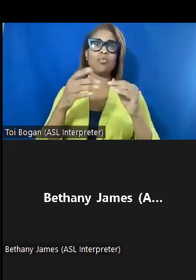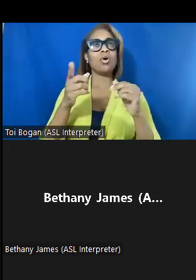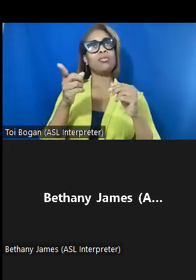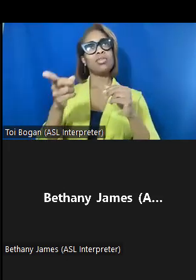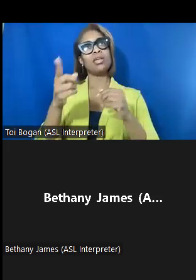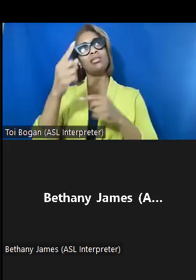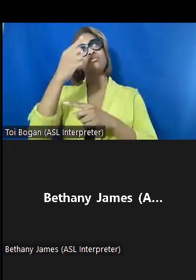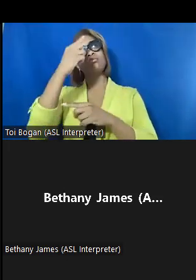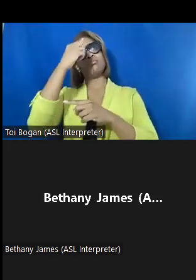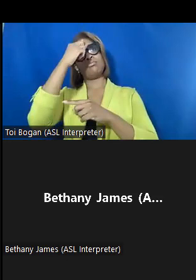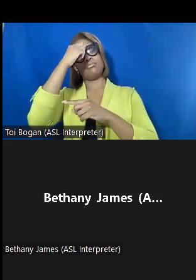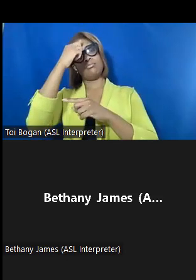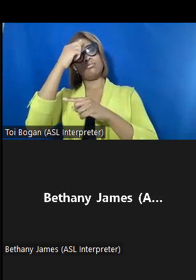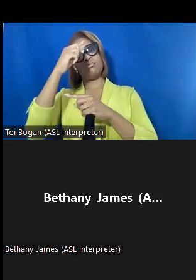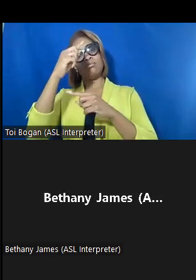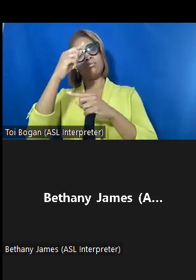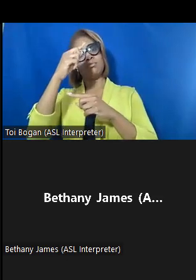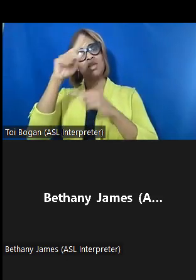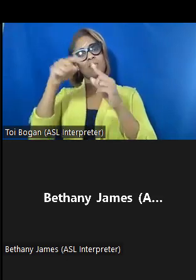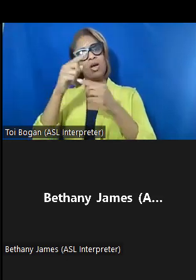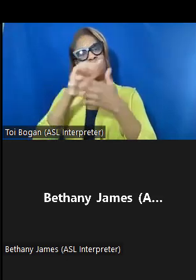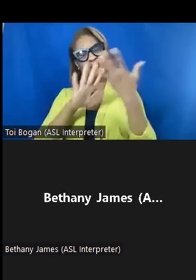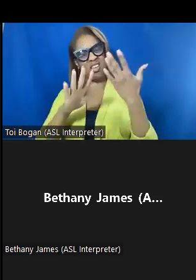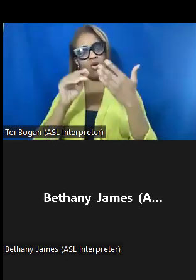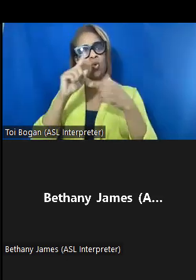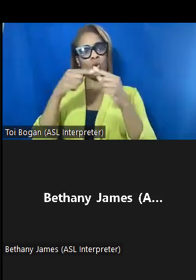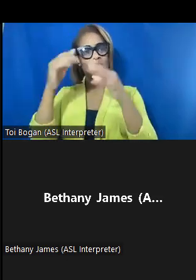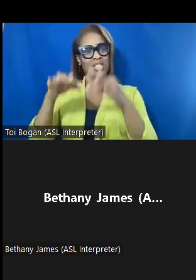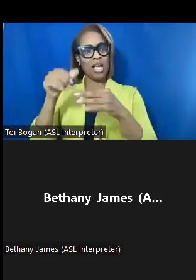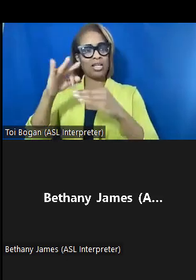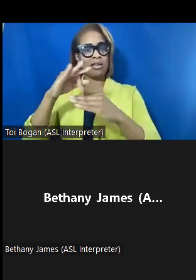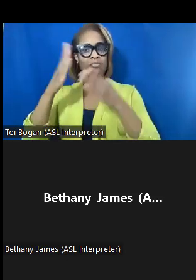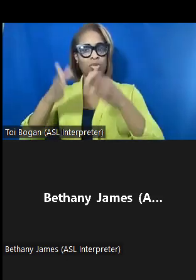these things in when they were determining whether a person met the qualifications of a disability.